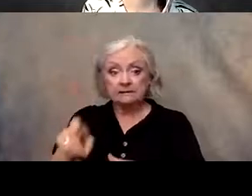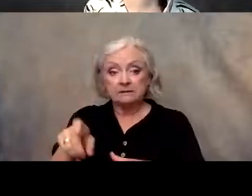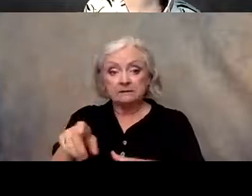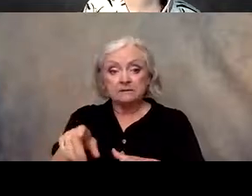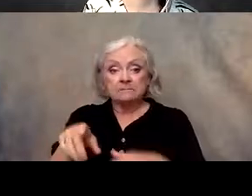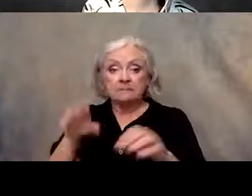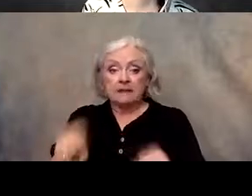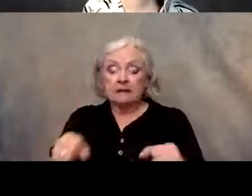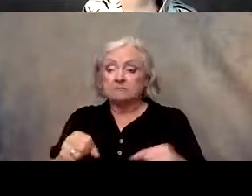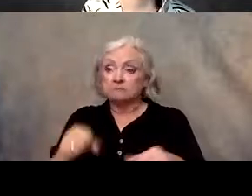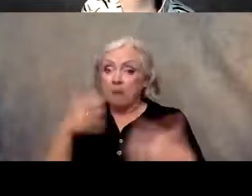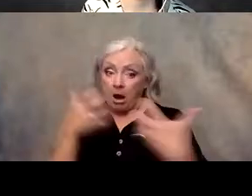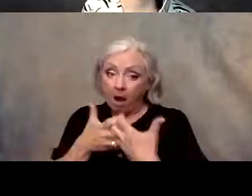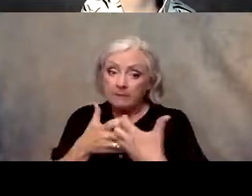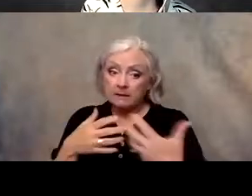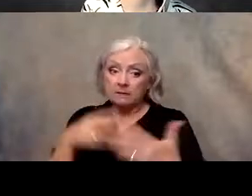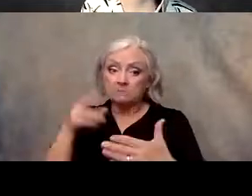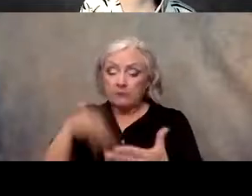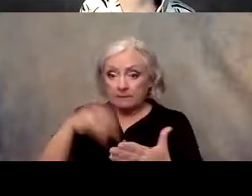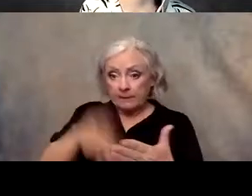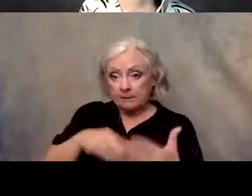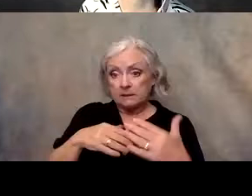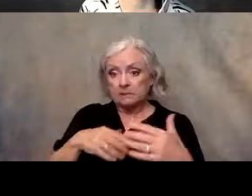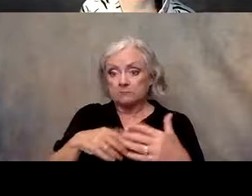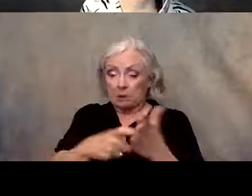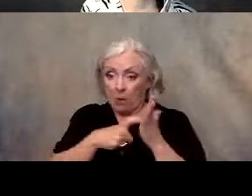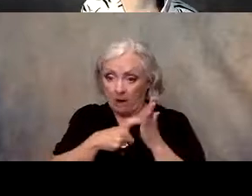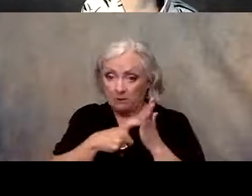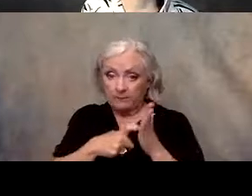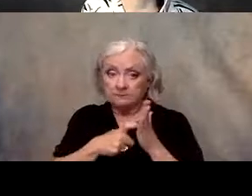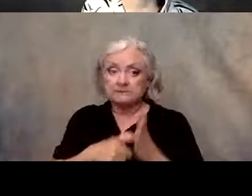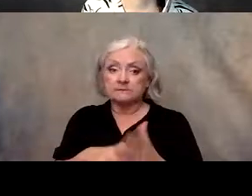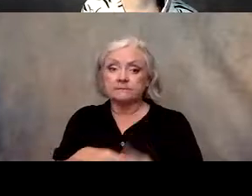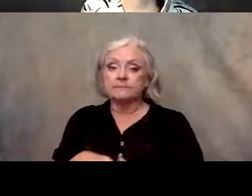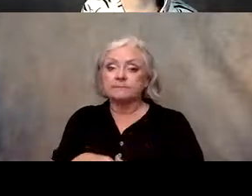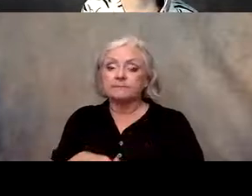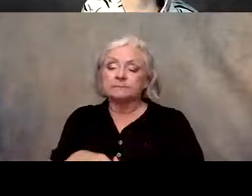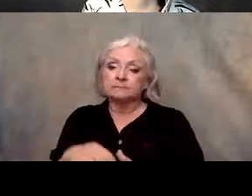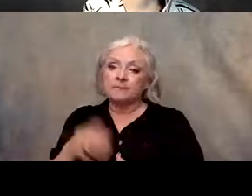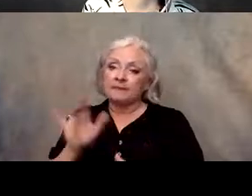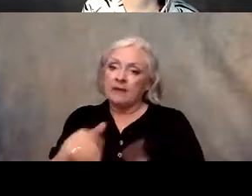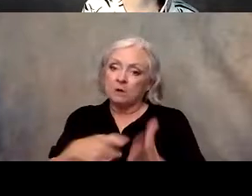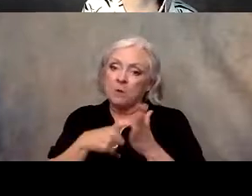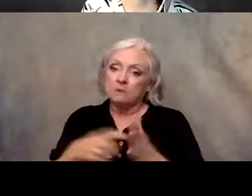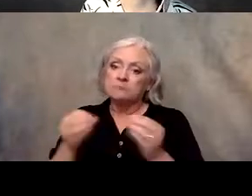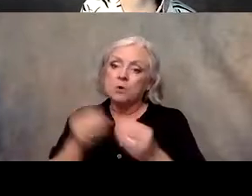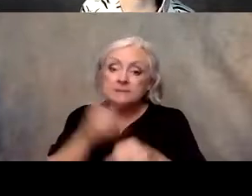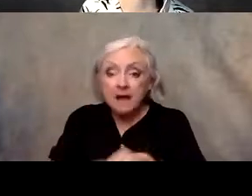and this can add additional costs as it does take both more time and a higher level of professional translation skill.